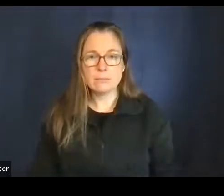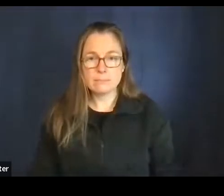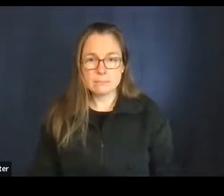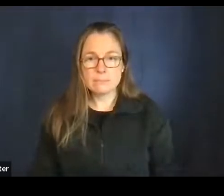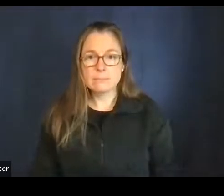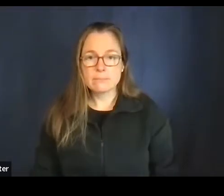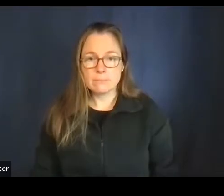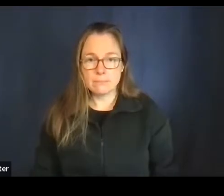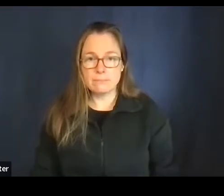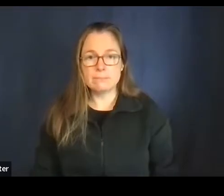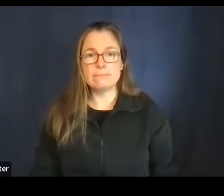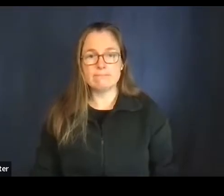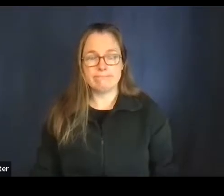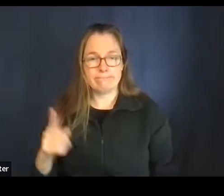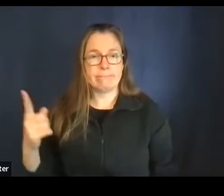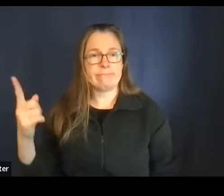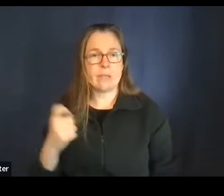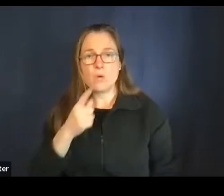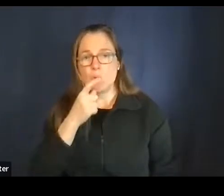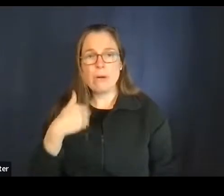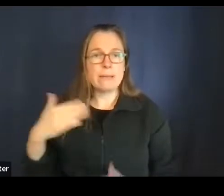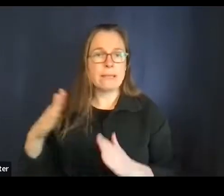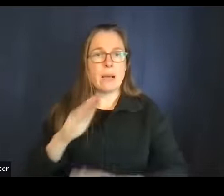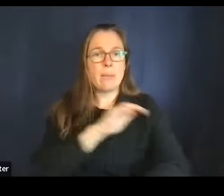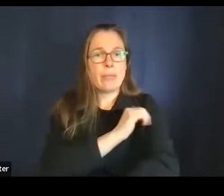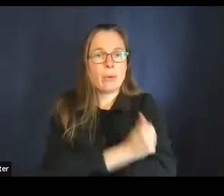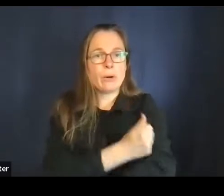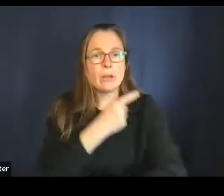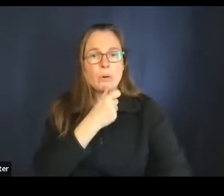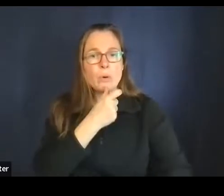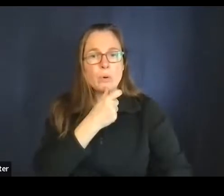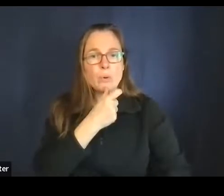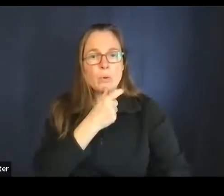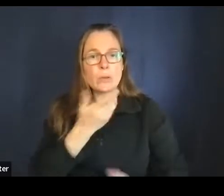The question was, where does ultimate authority lie on many of these decisions that will need to be made?